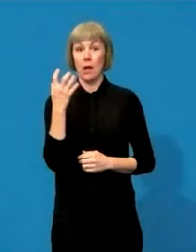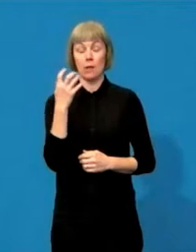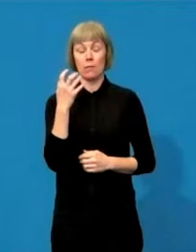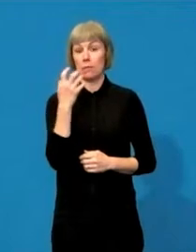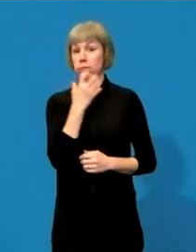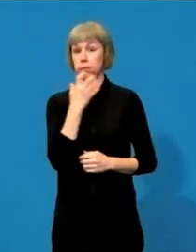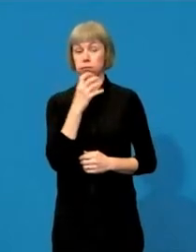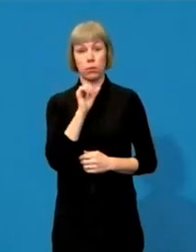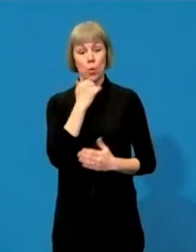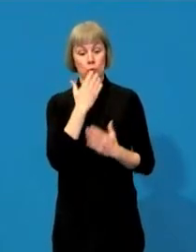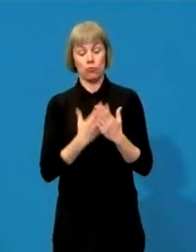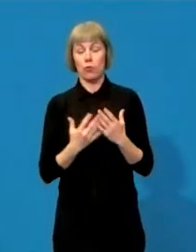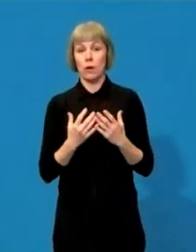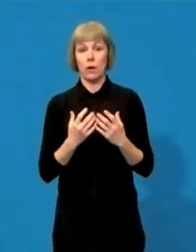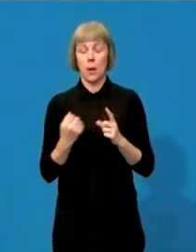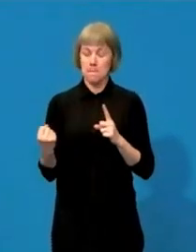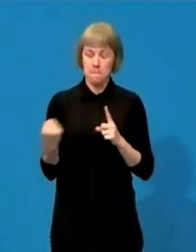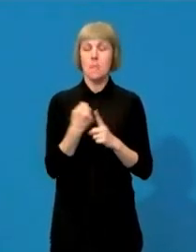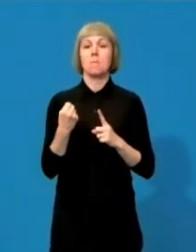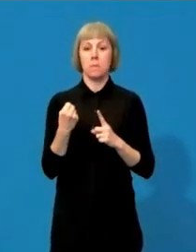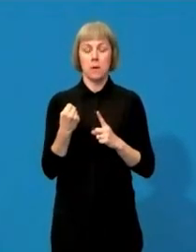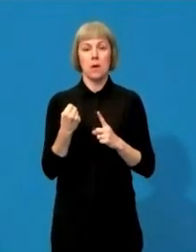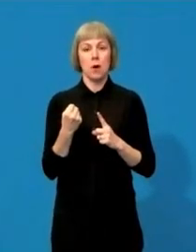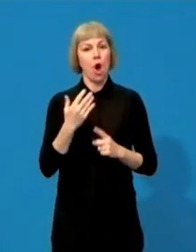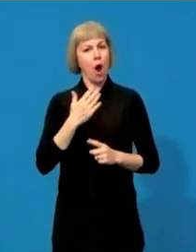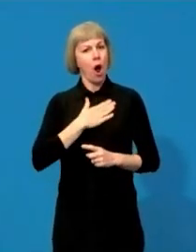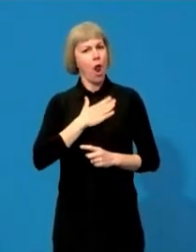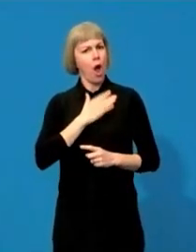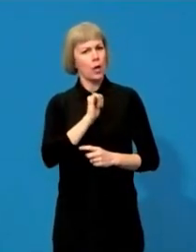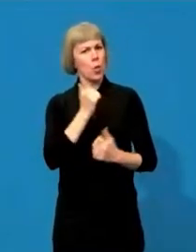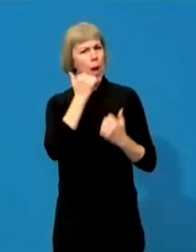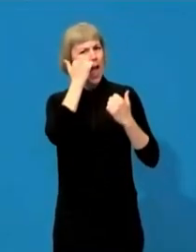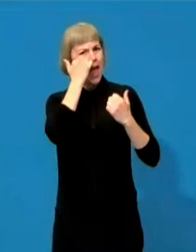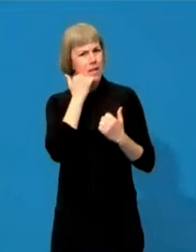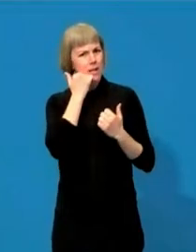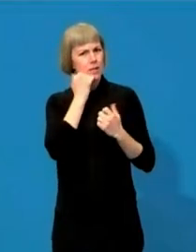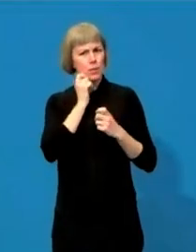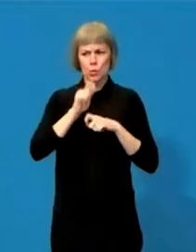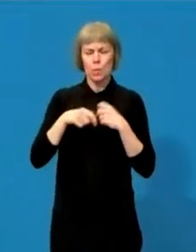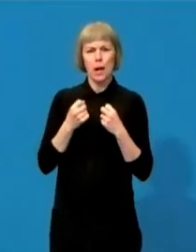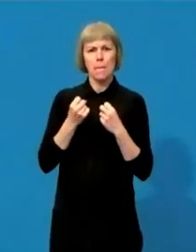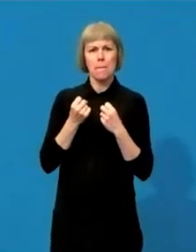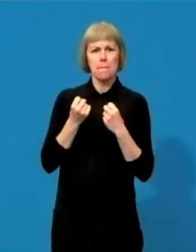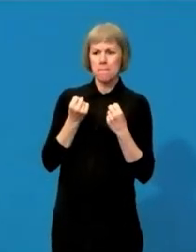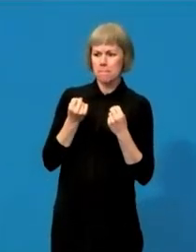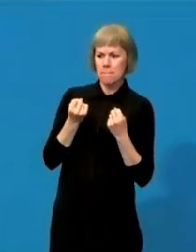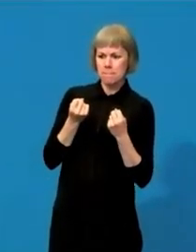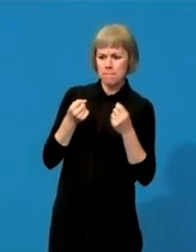I would like to see your evidence become available and actually looked at and heard by as many Australians as possible.